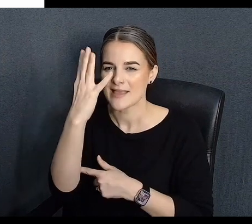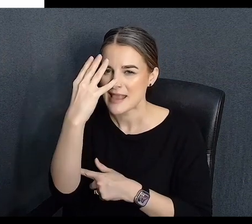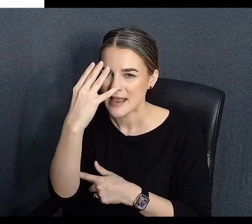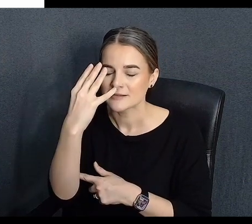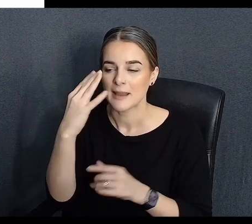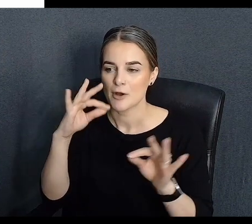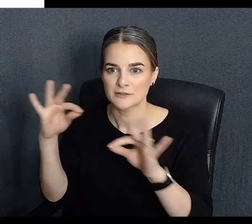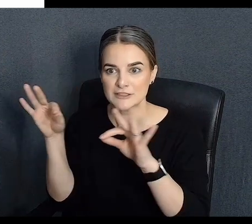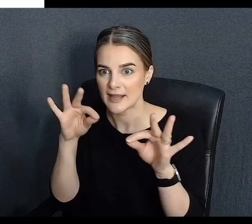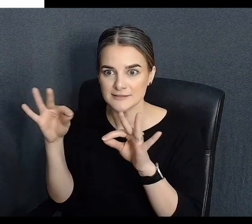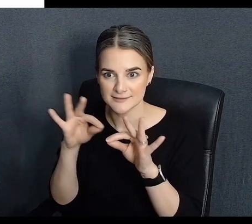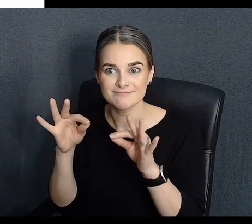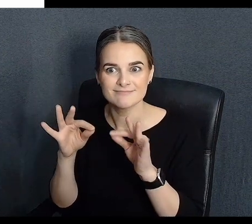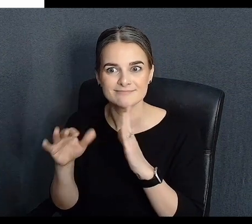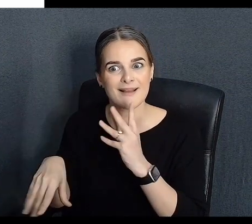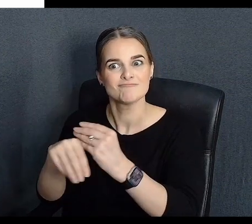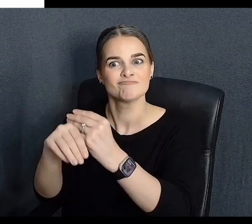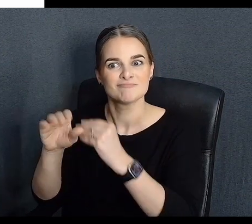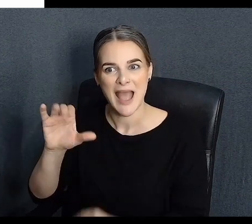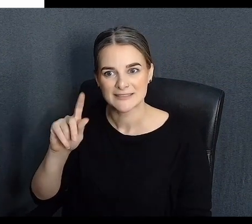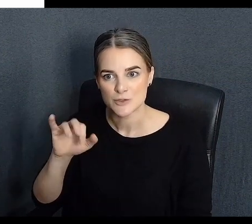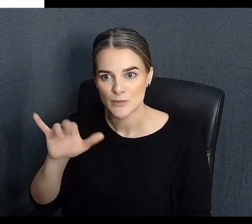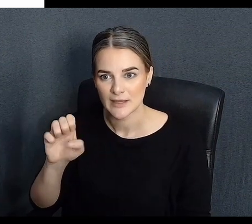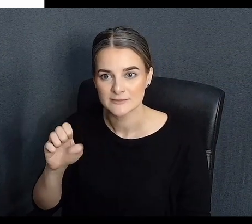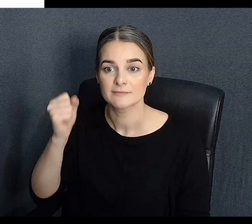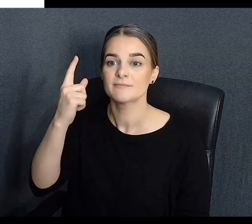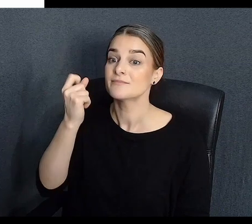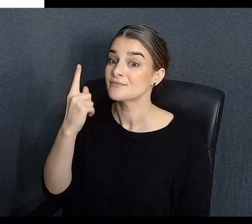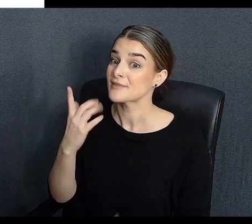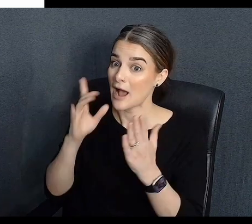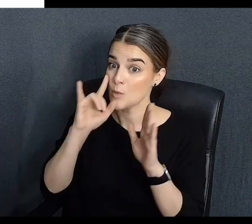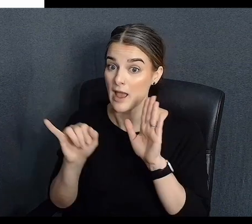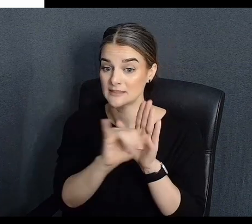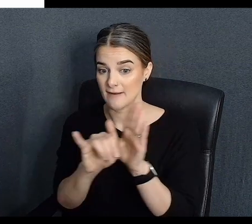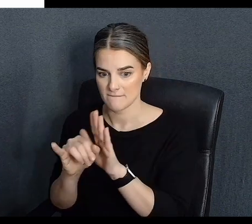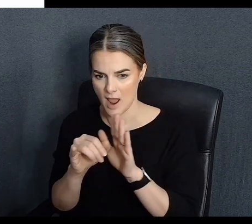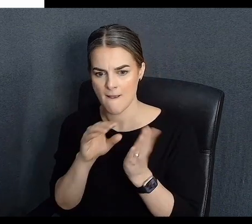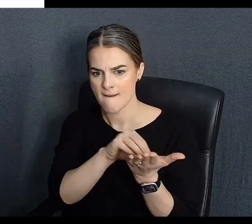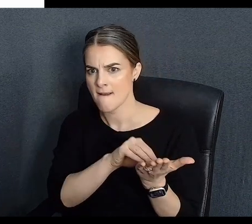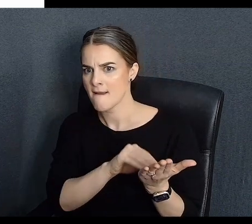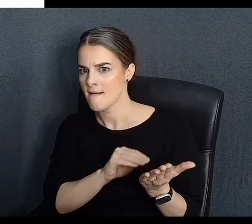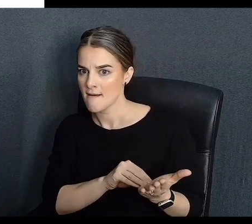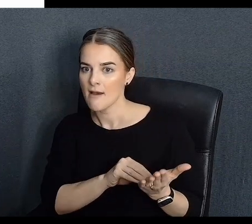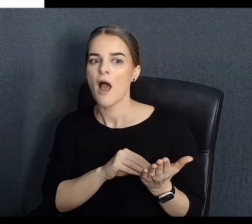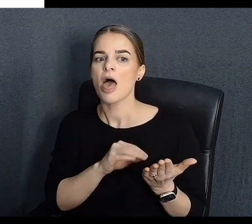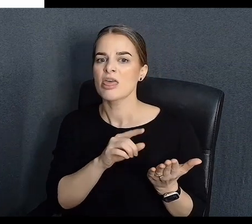to need to identify as having a need for that person to be successful with their device. And we're going to need to be able to justify